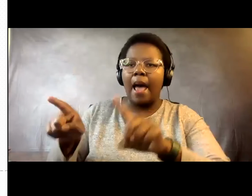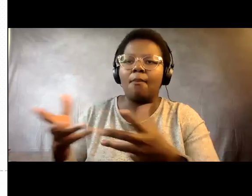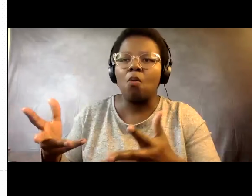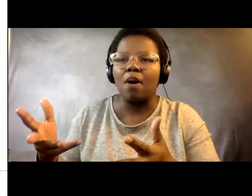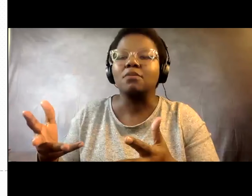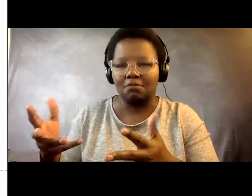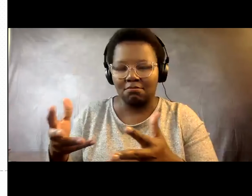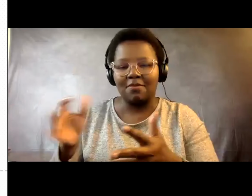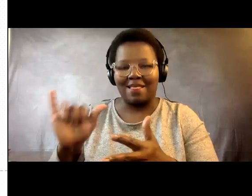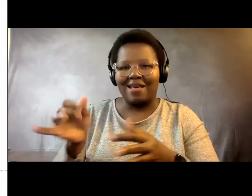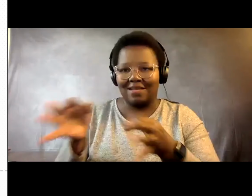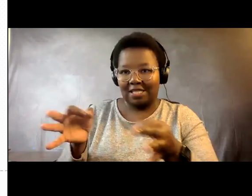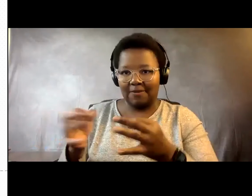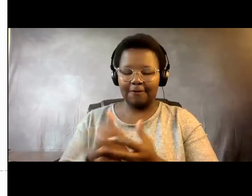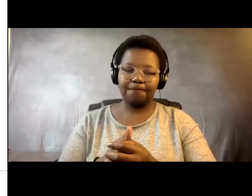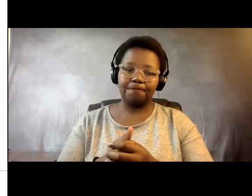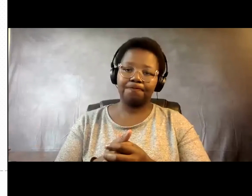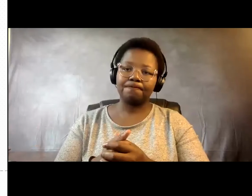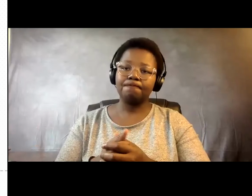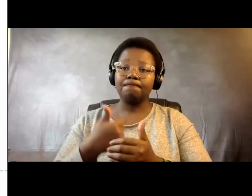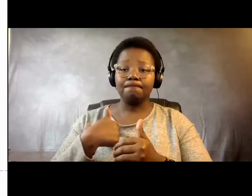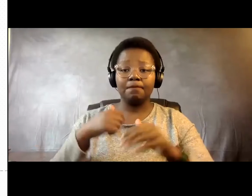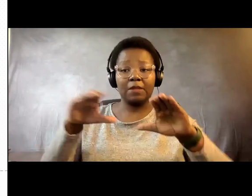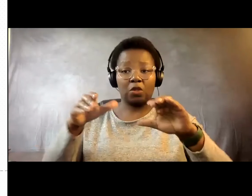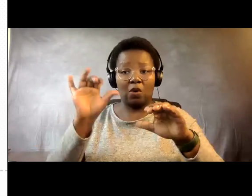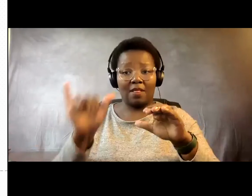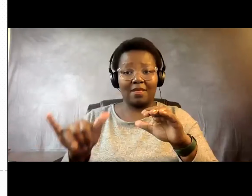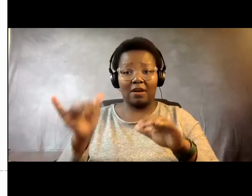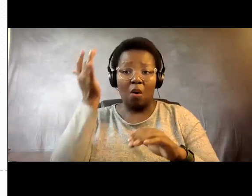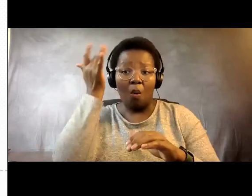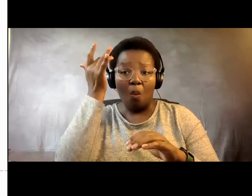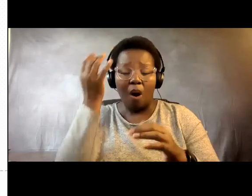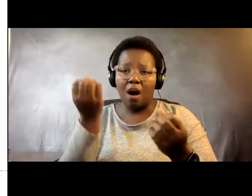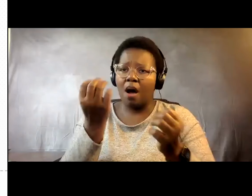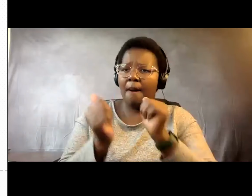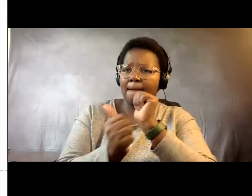I do this mostly because I've noticed a lot of people don't really like to read super